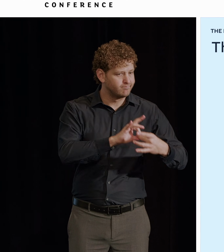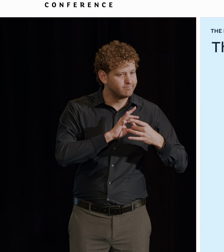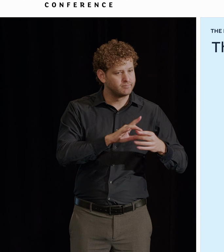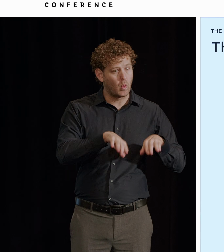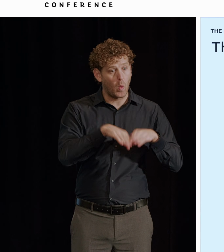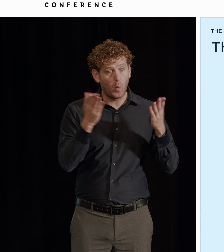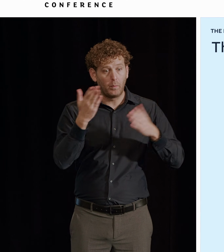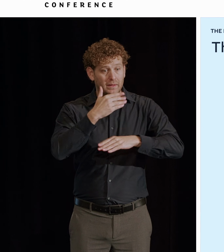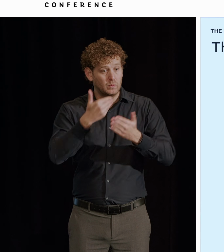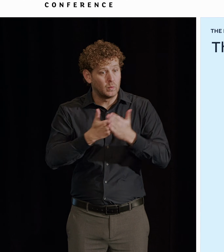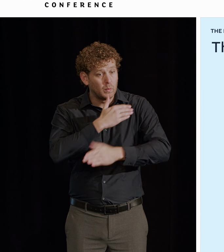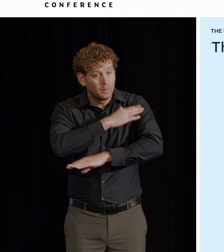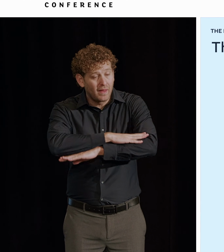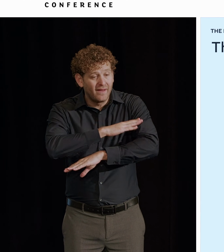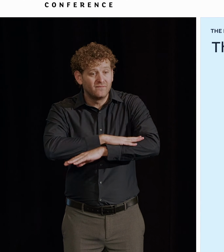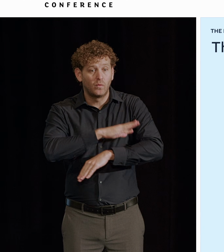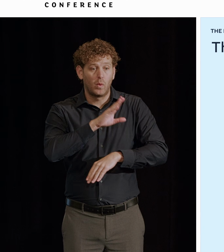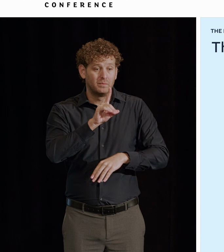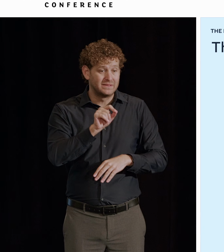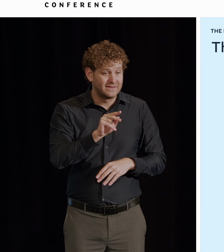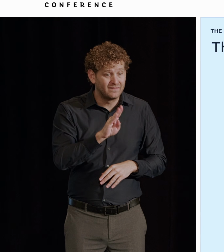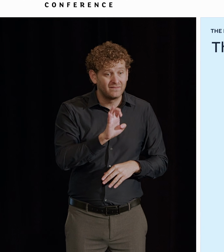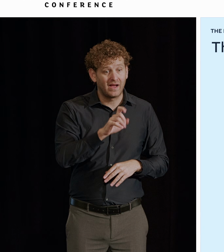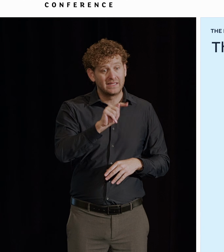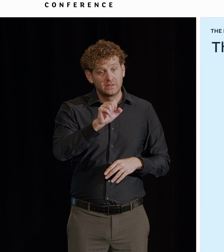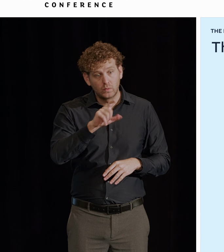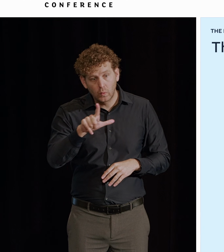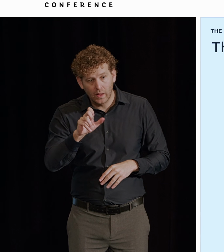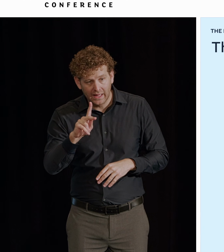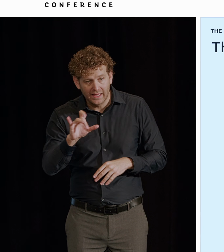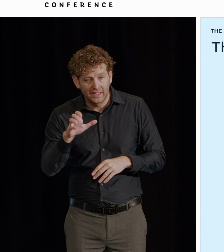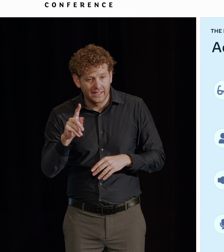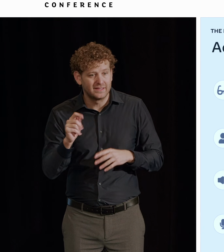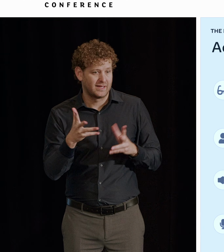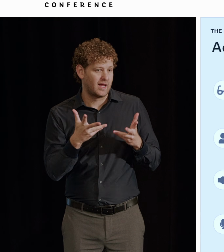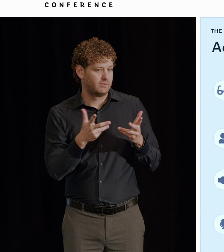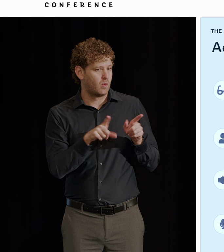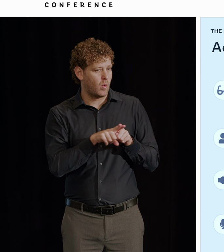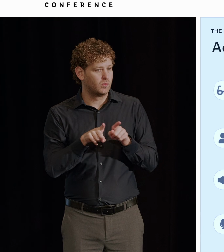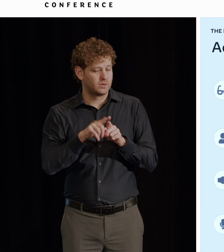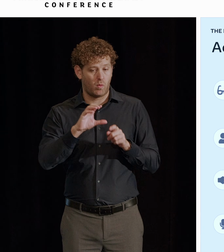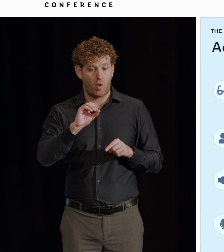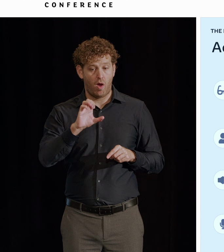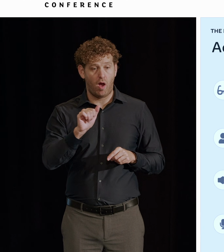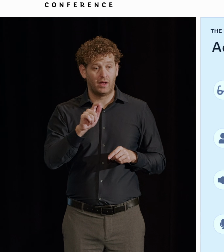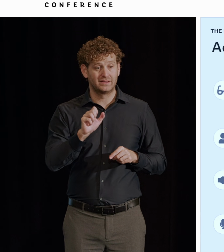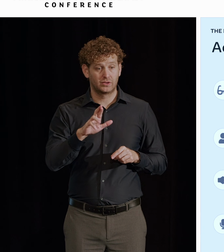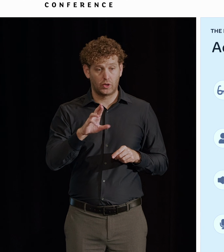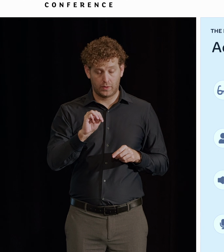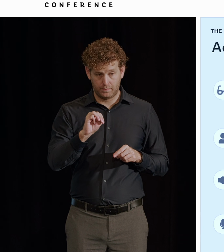and we're exploring new frontiers with Oscar Mike. We've talked a lot about software and partnerships, but none of this is possible.